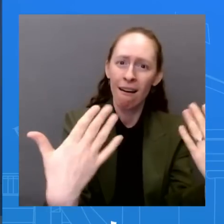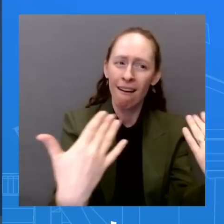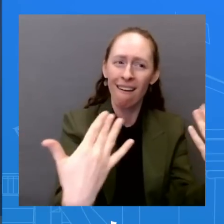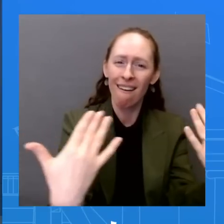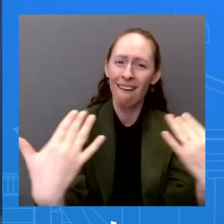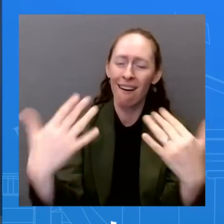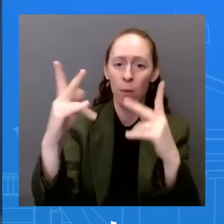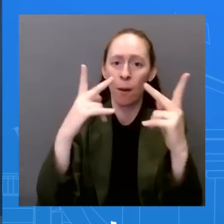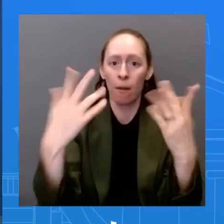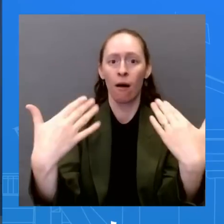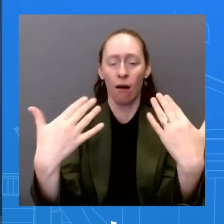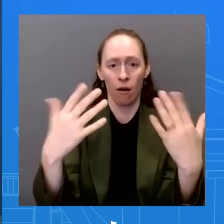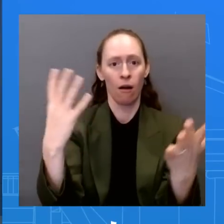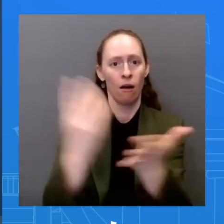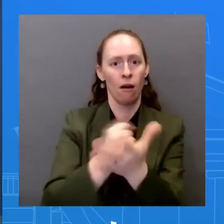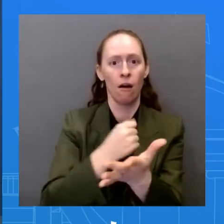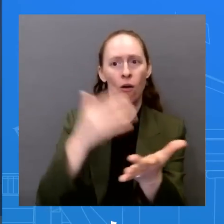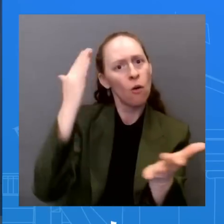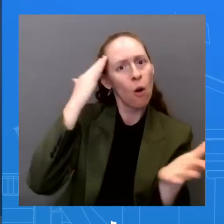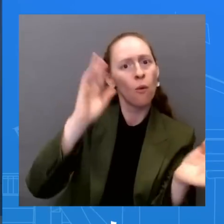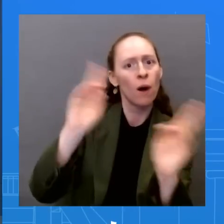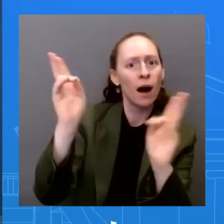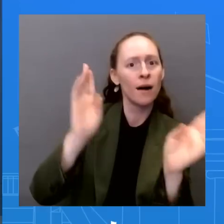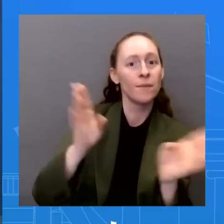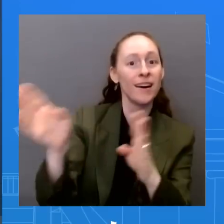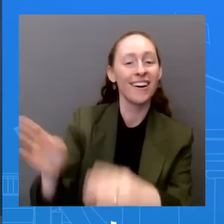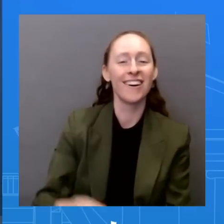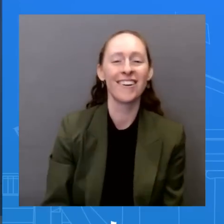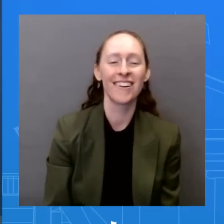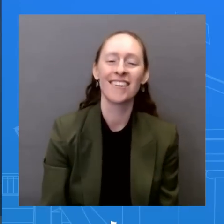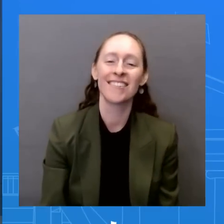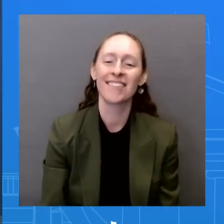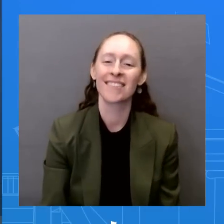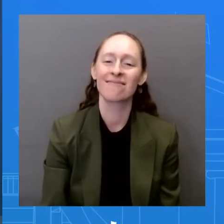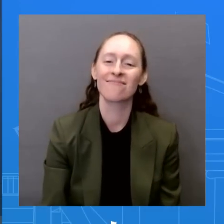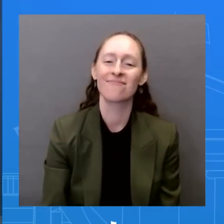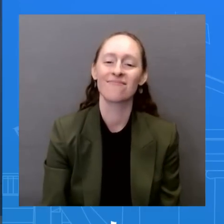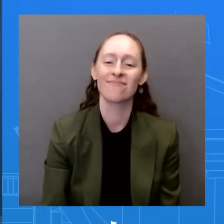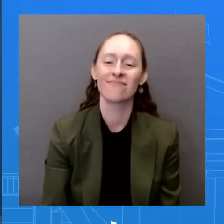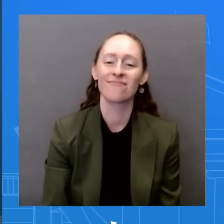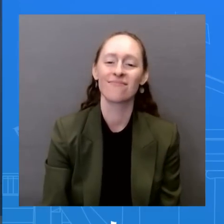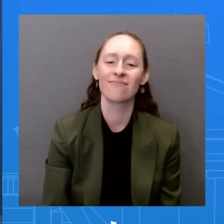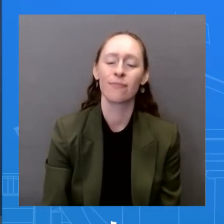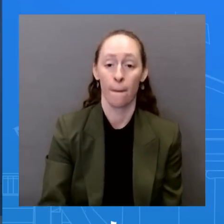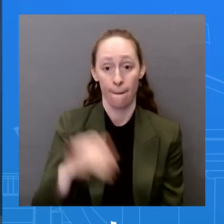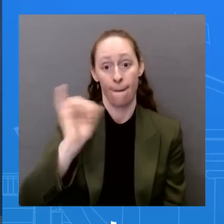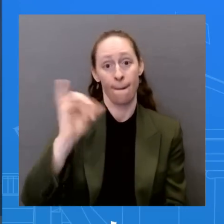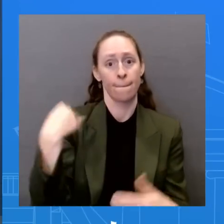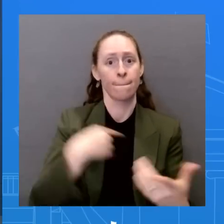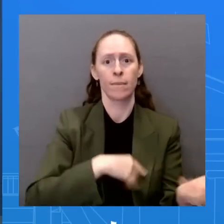we've scaled up access to testing and treatments, as well as ensuring that LGBTQAI+ individuals